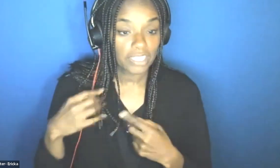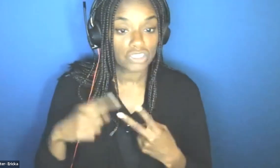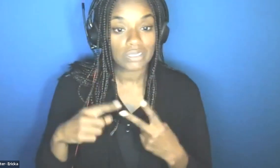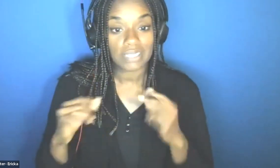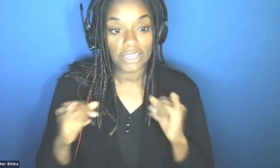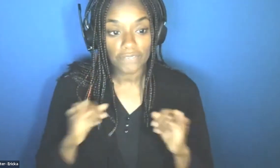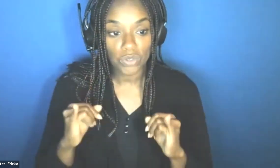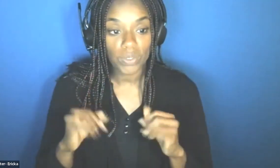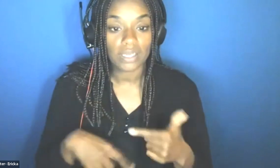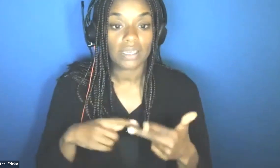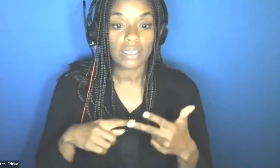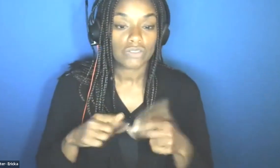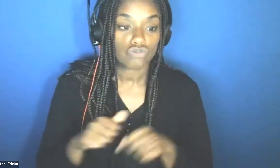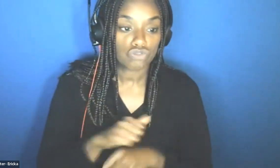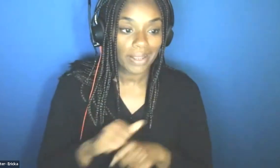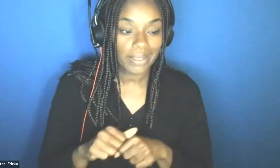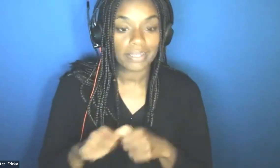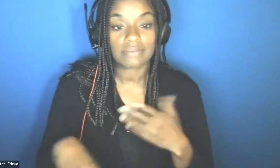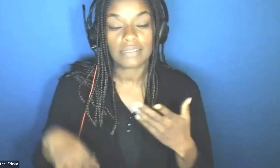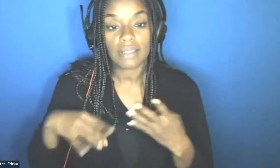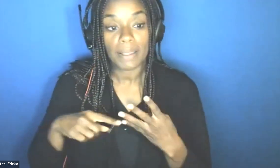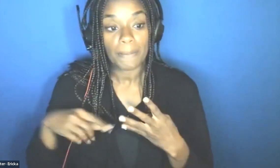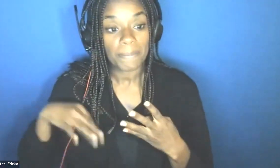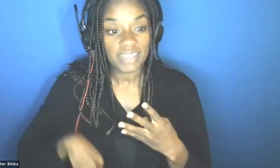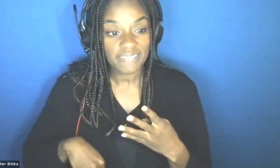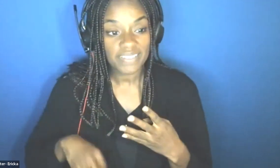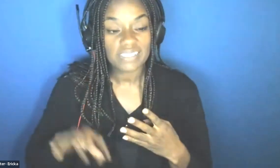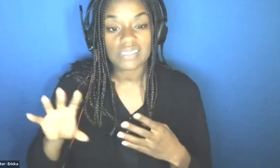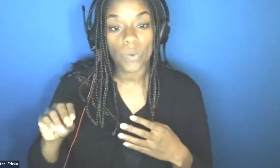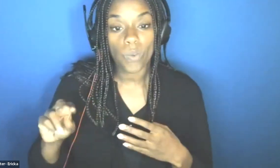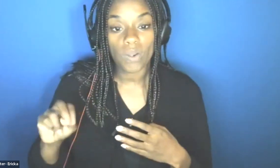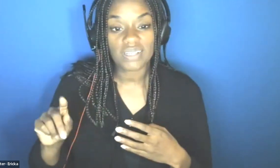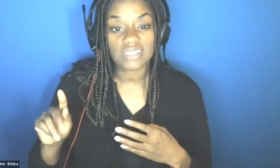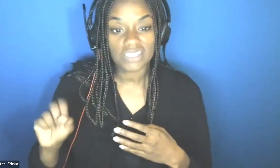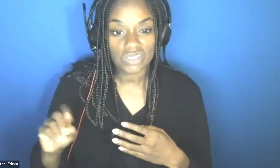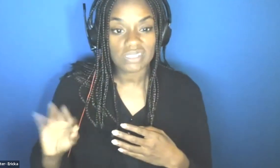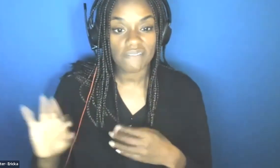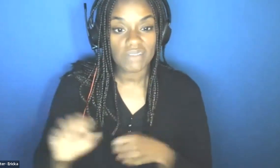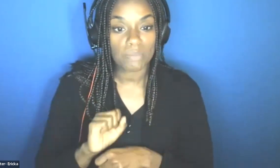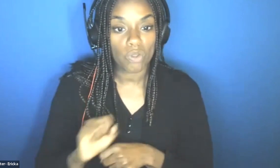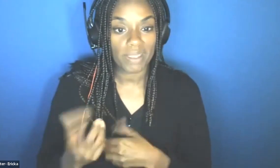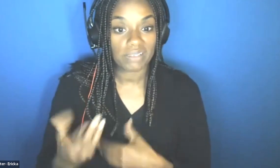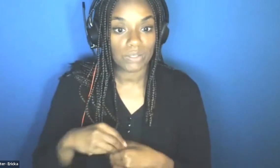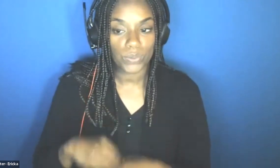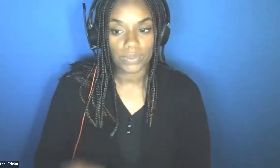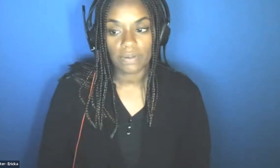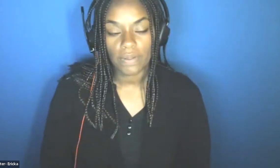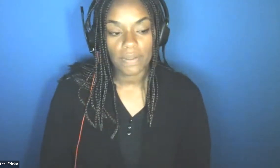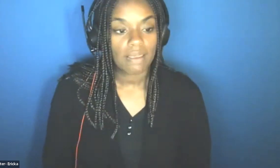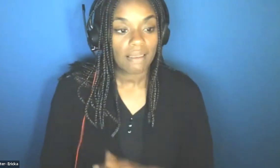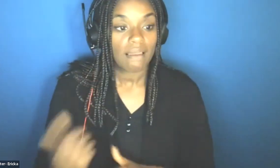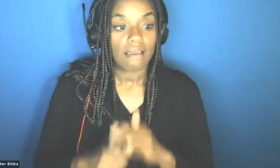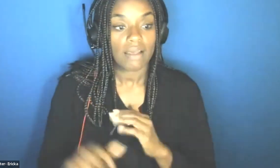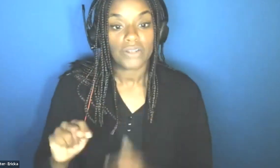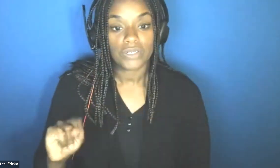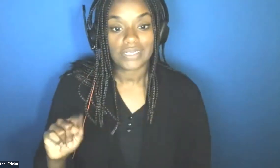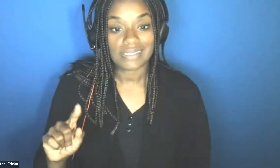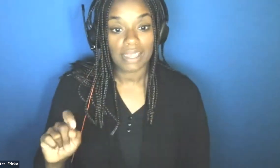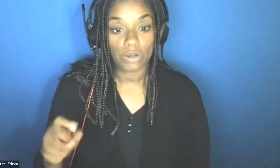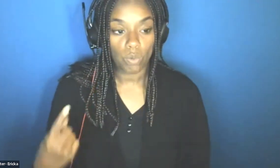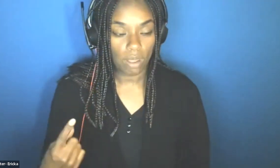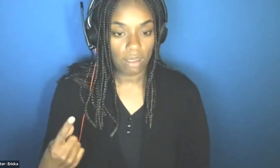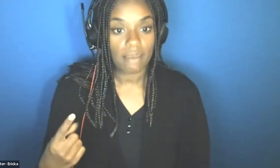And this applies to all aspects of employment.